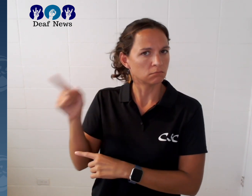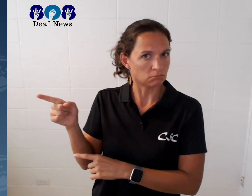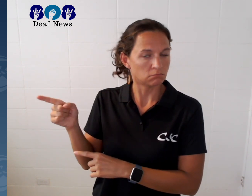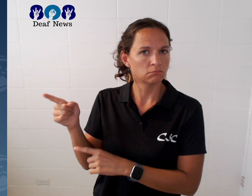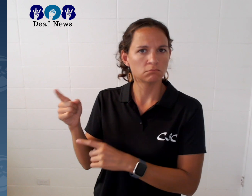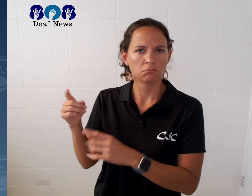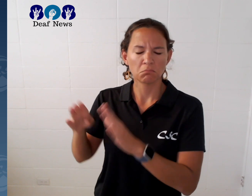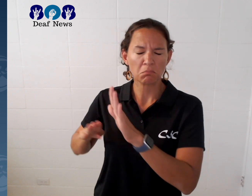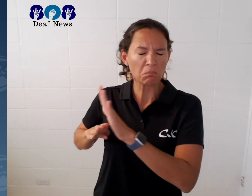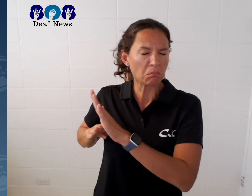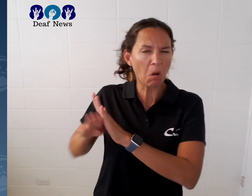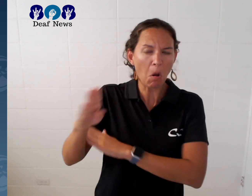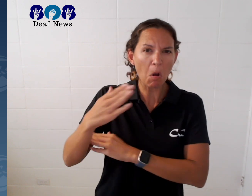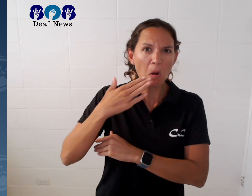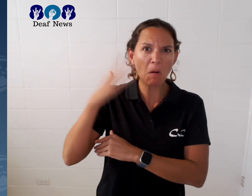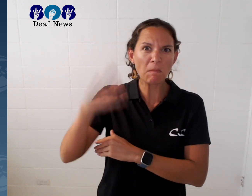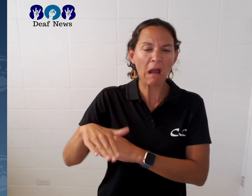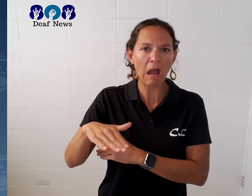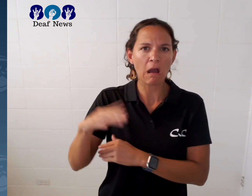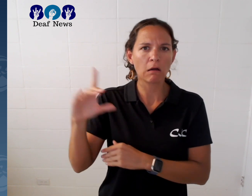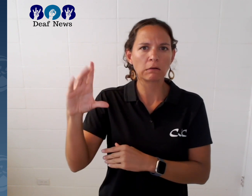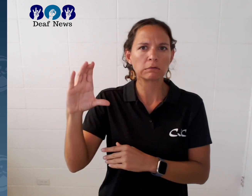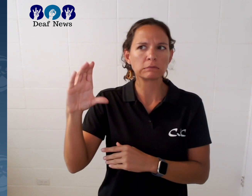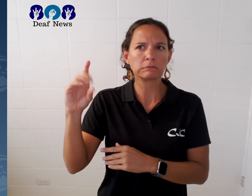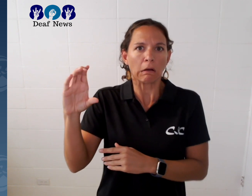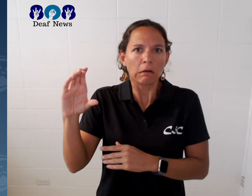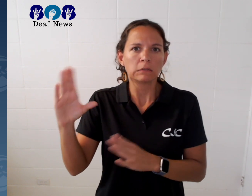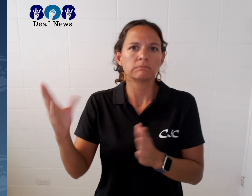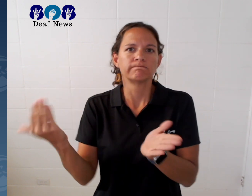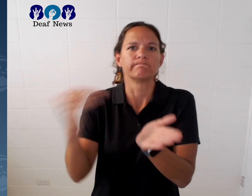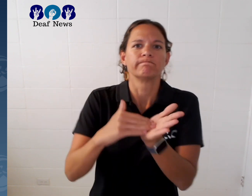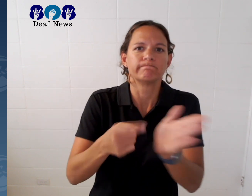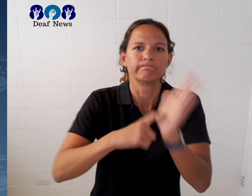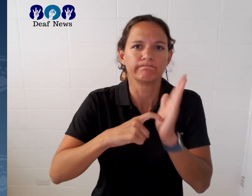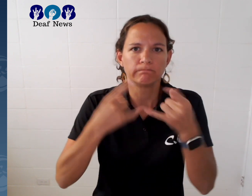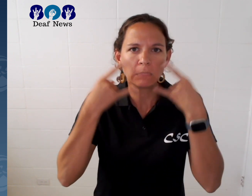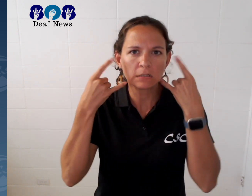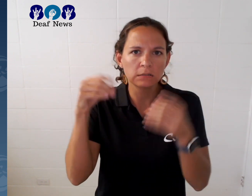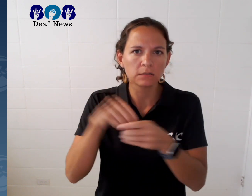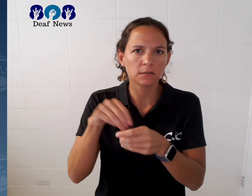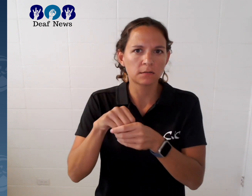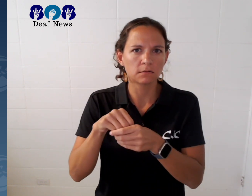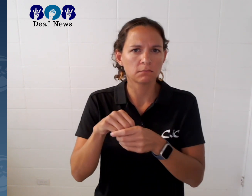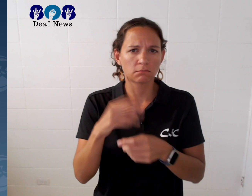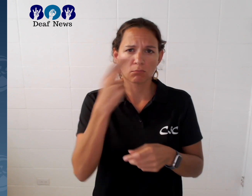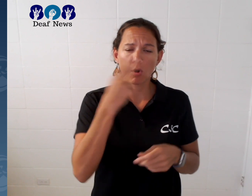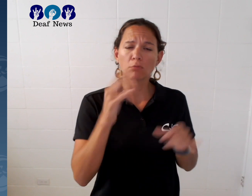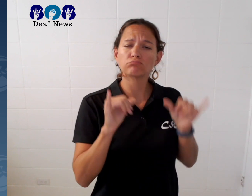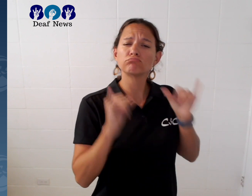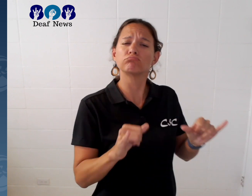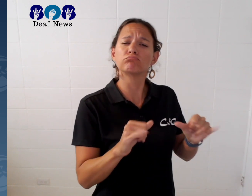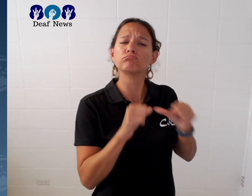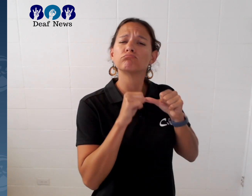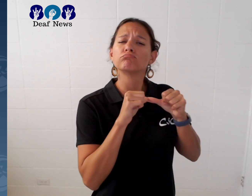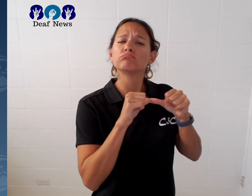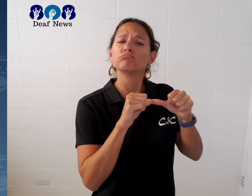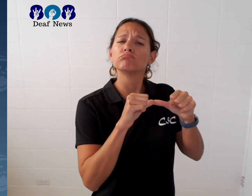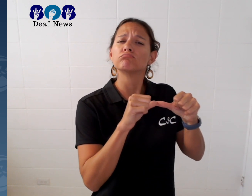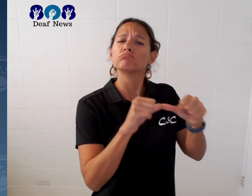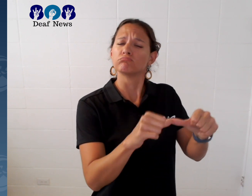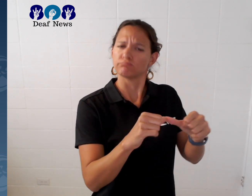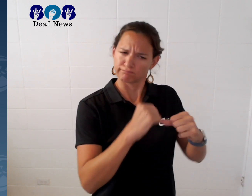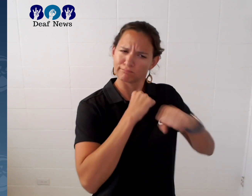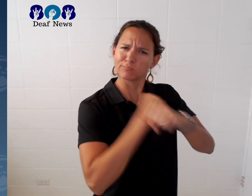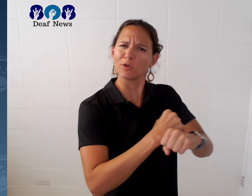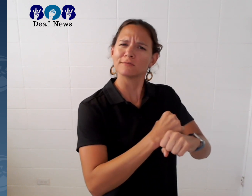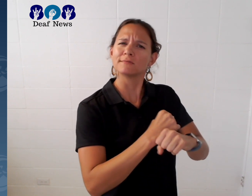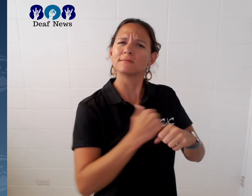when the Delta variant caused a spike in cases. Hawaii kept its indoor mask requirement in